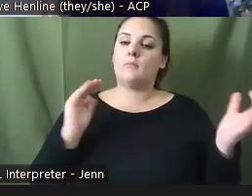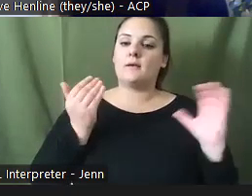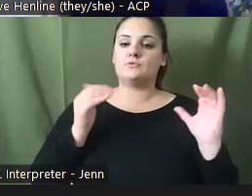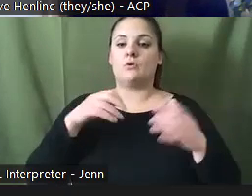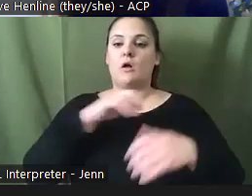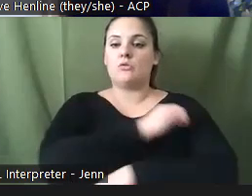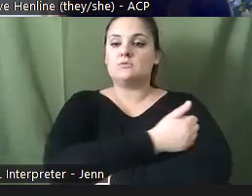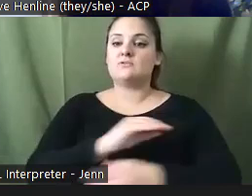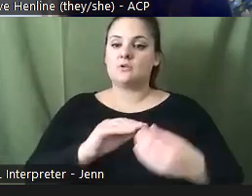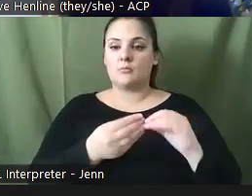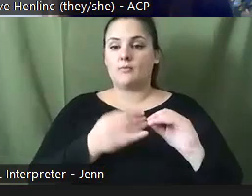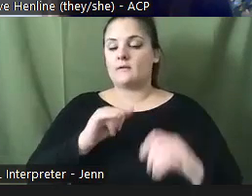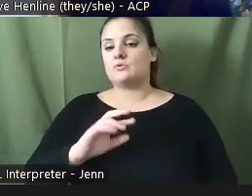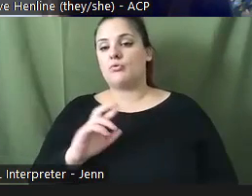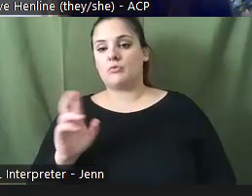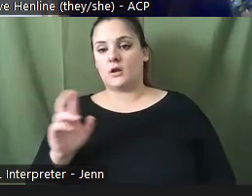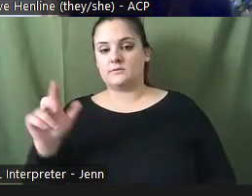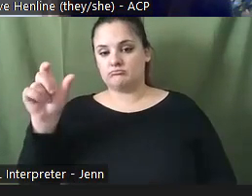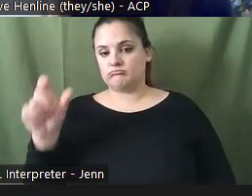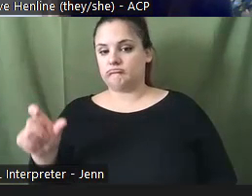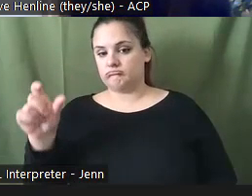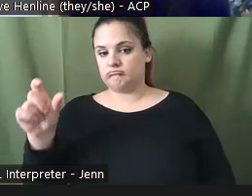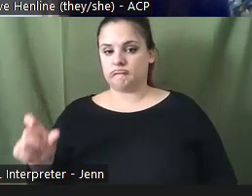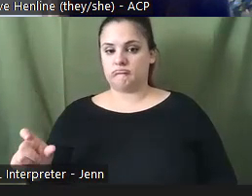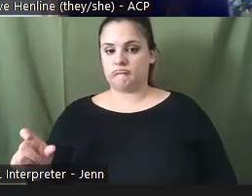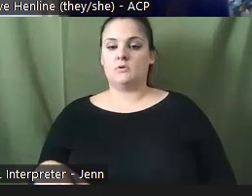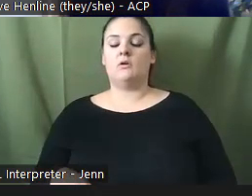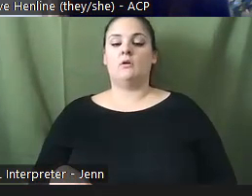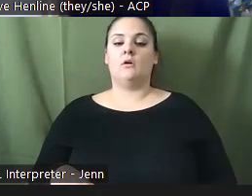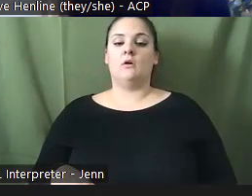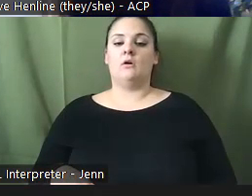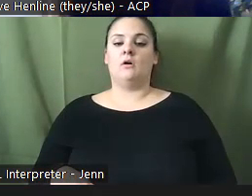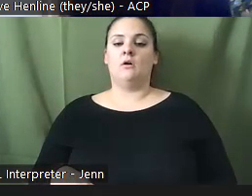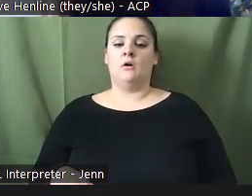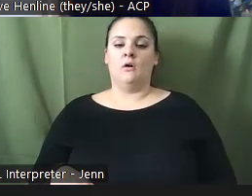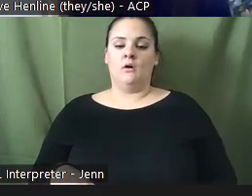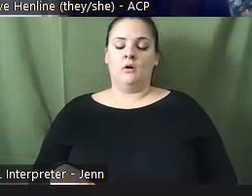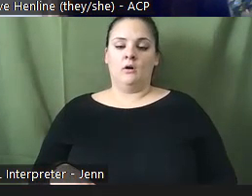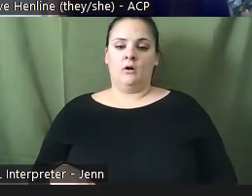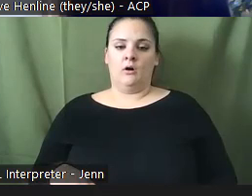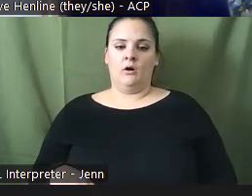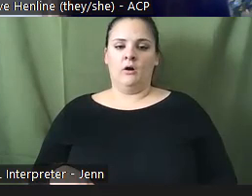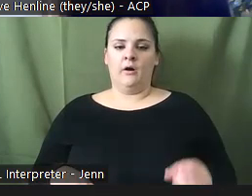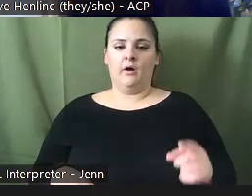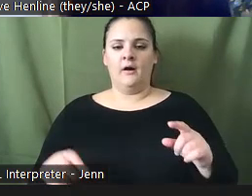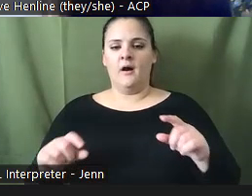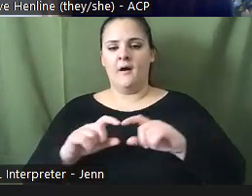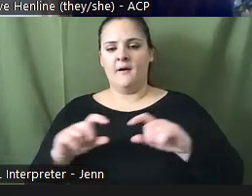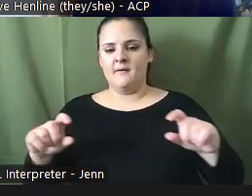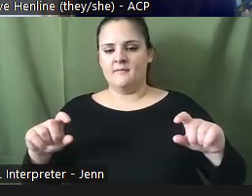right hand side. At the bottom of that side of the card is a unique number for each individual